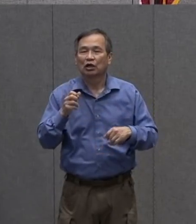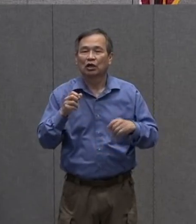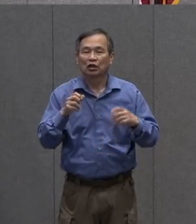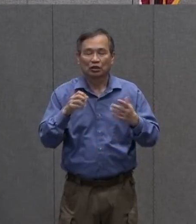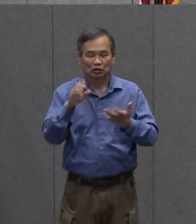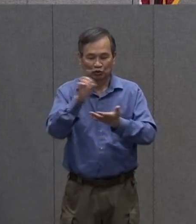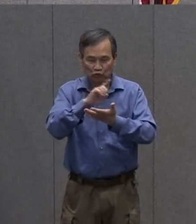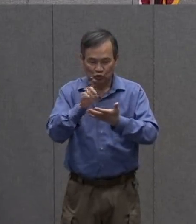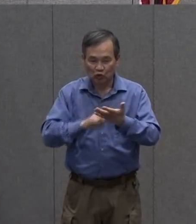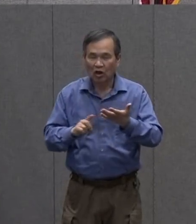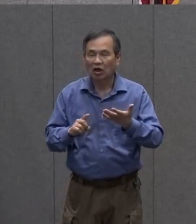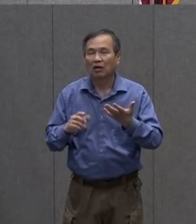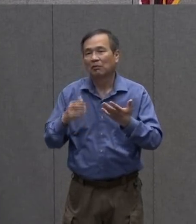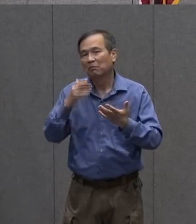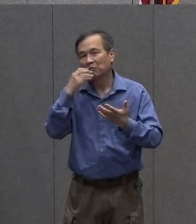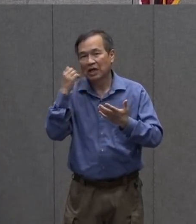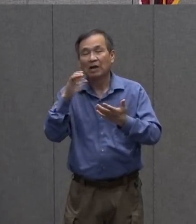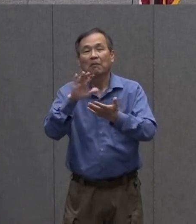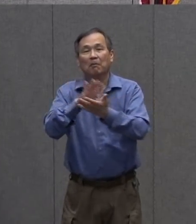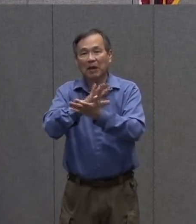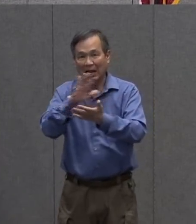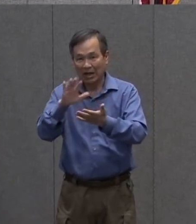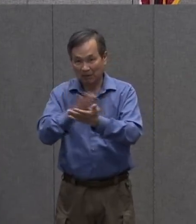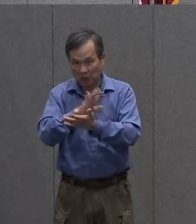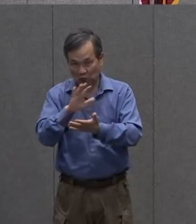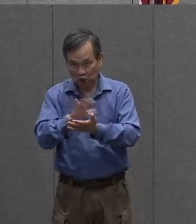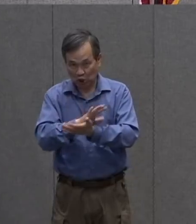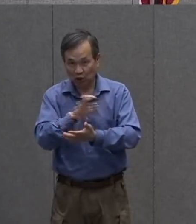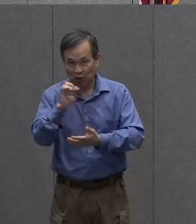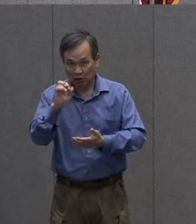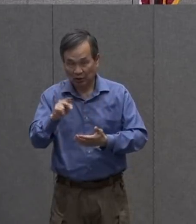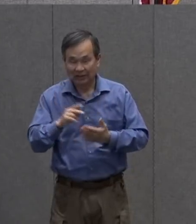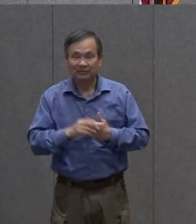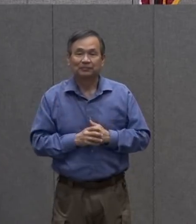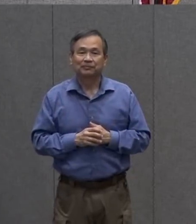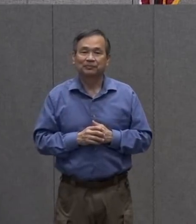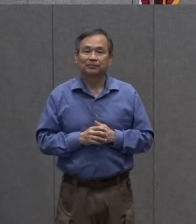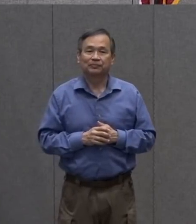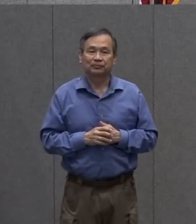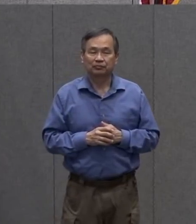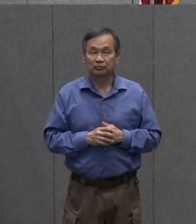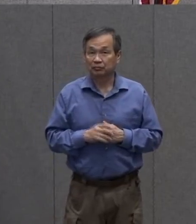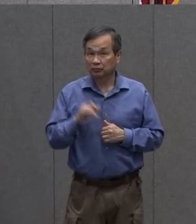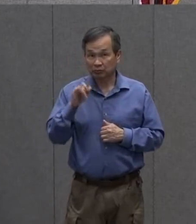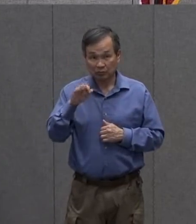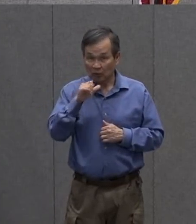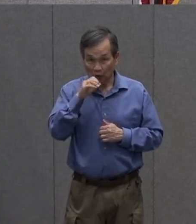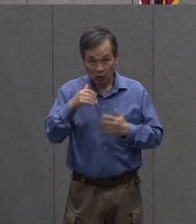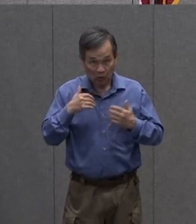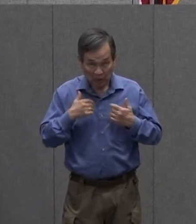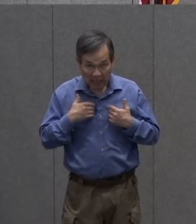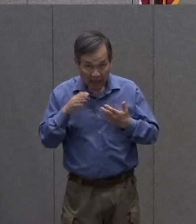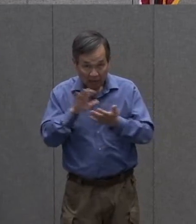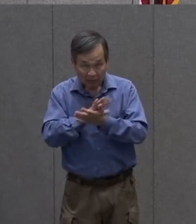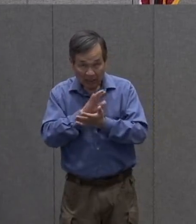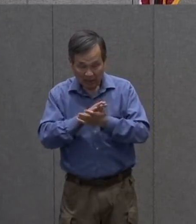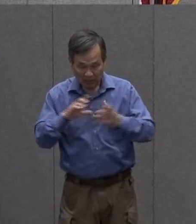and write on versus this one that feels a little bit more like paper. If you don't have a paper plate at home, that's okay.